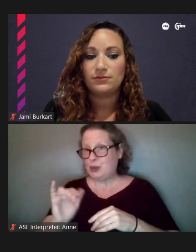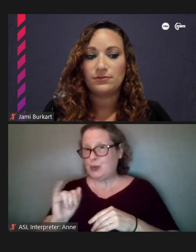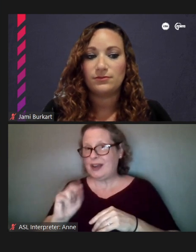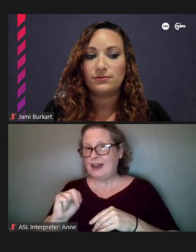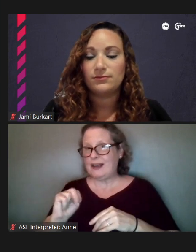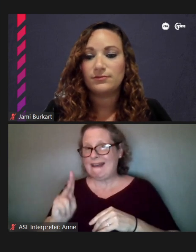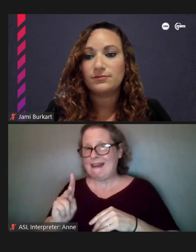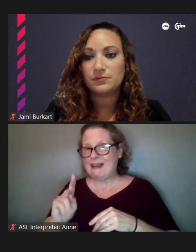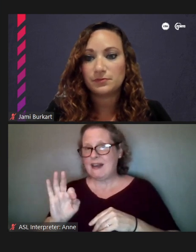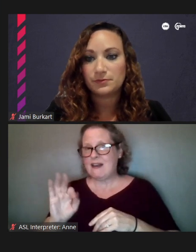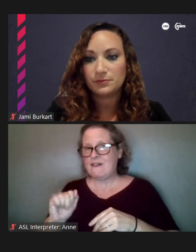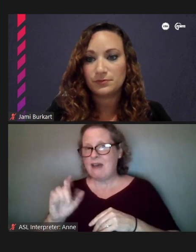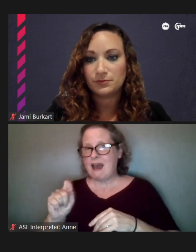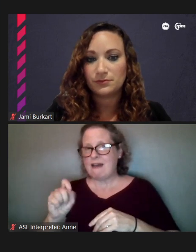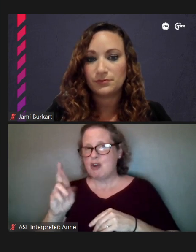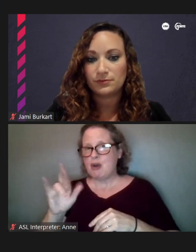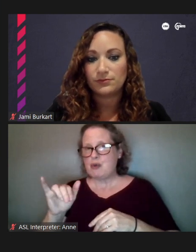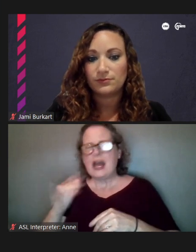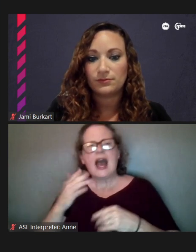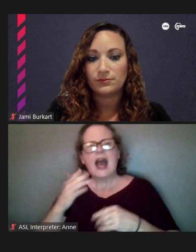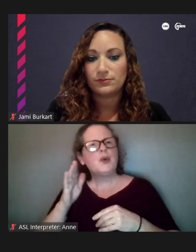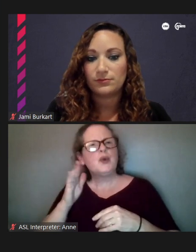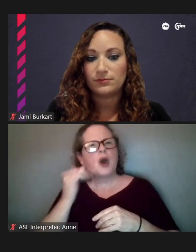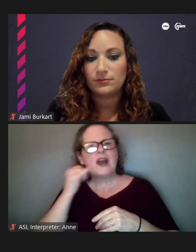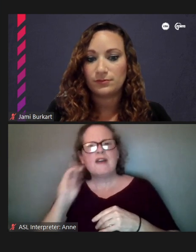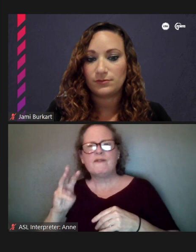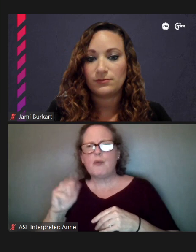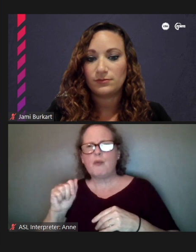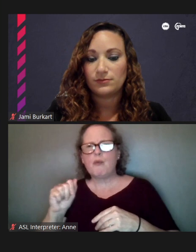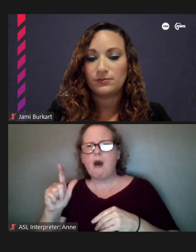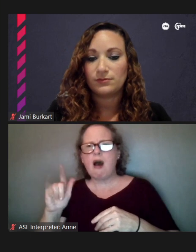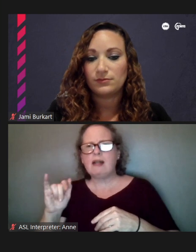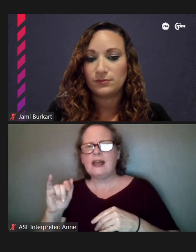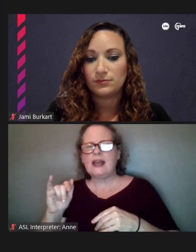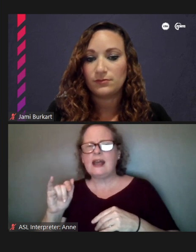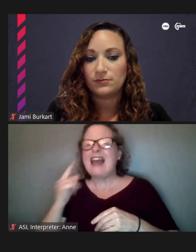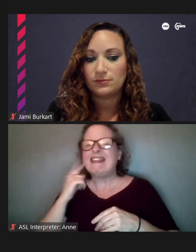I don't know if whose doing it right now is going to be -- I think she is going to be the